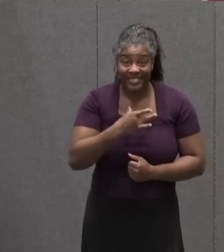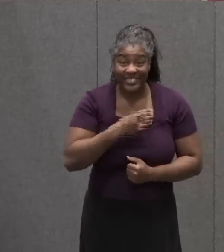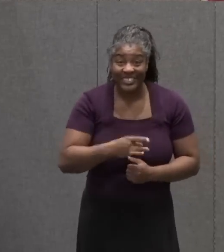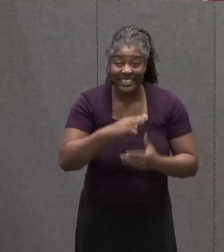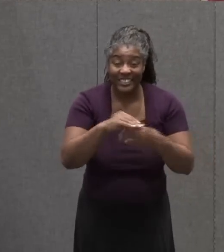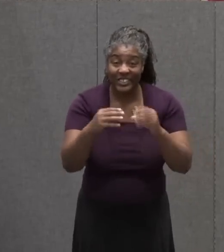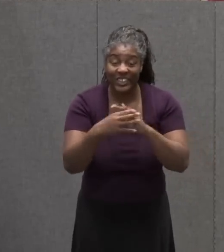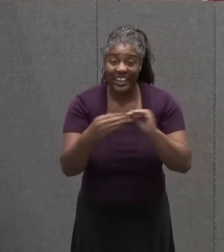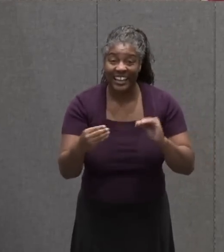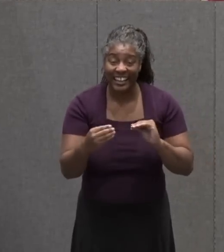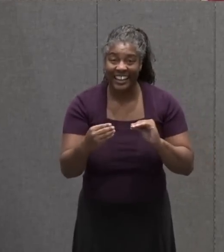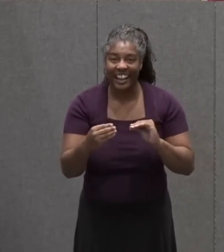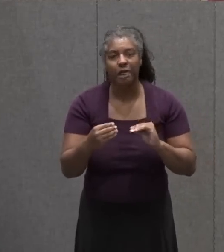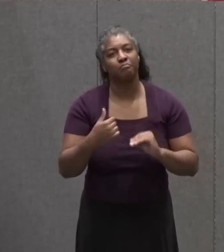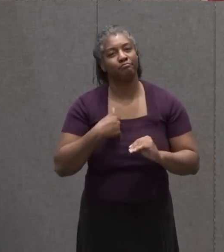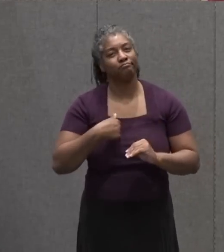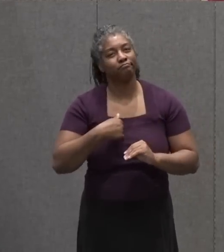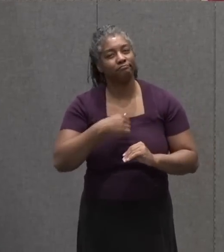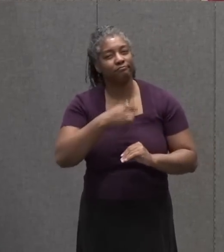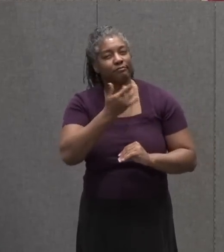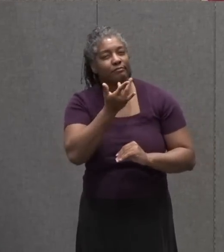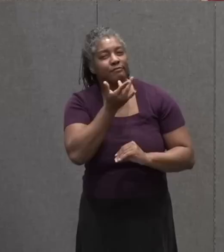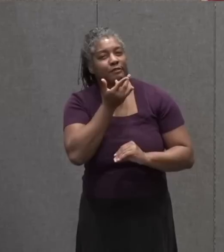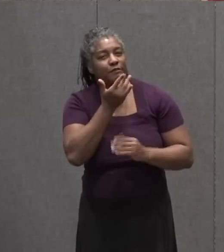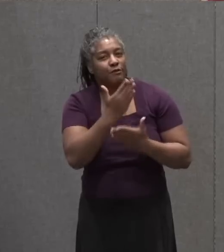about the words that he liked. What was your favorite part?